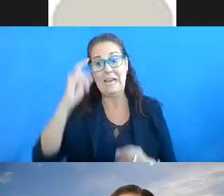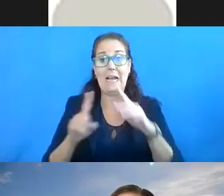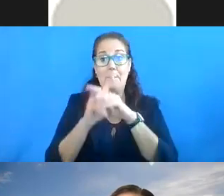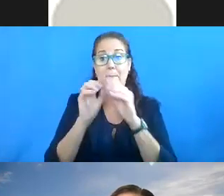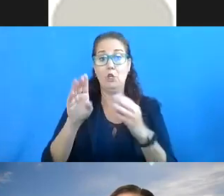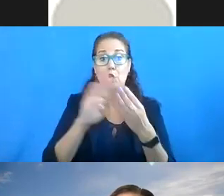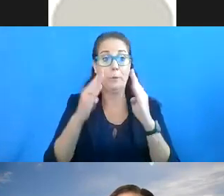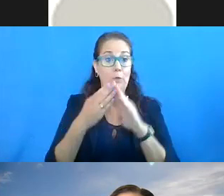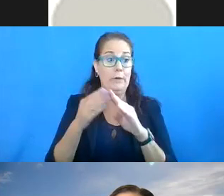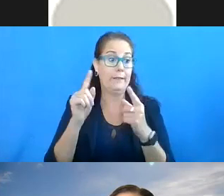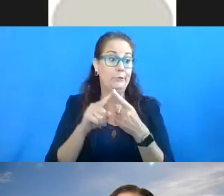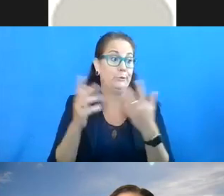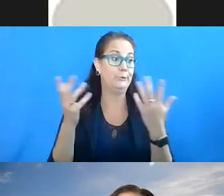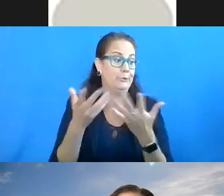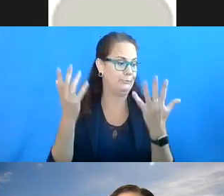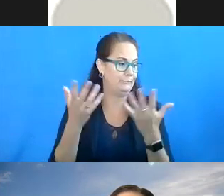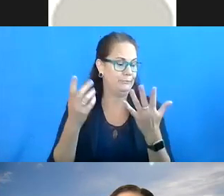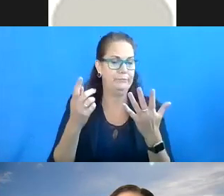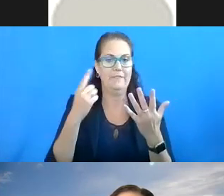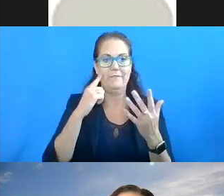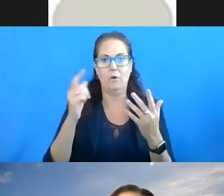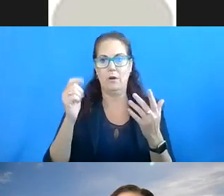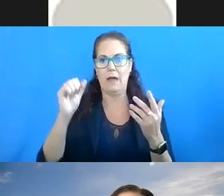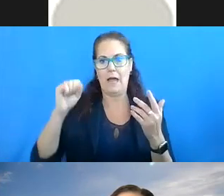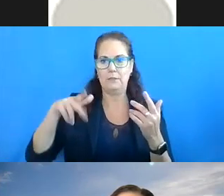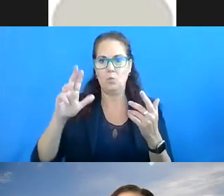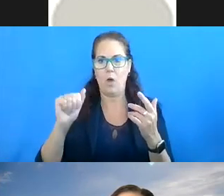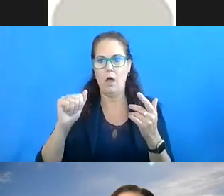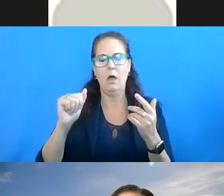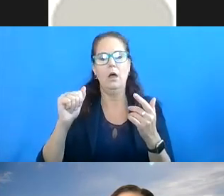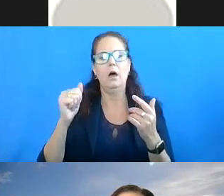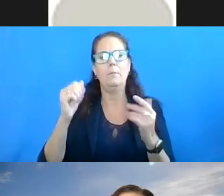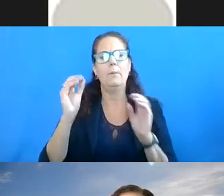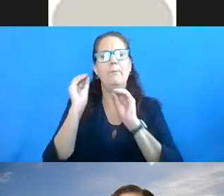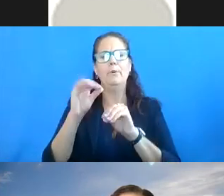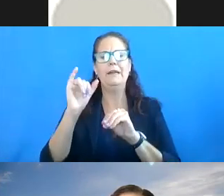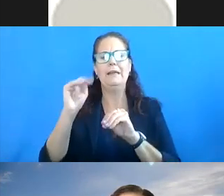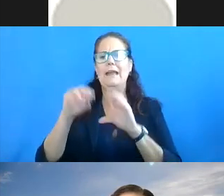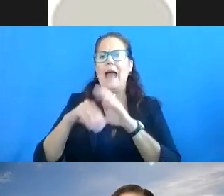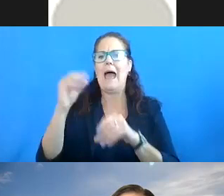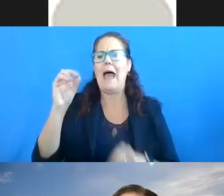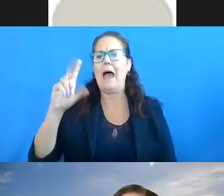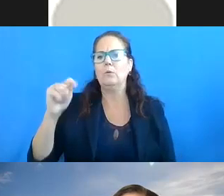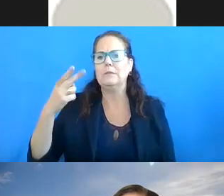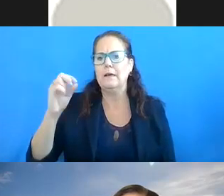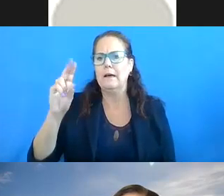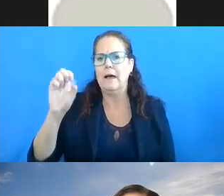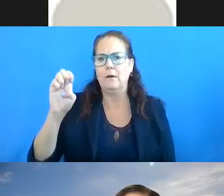to, like one for us was to put in outhouses, because we did not have one in our kids park,